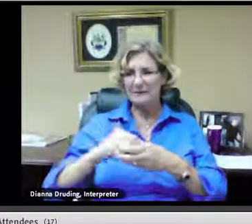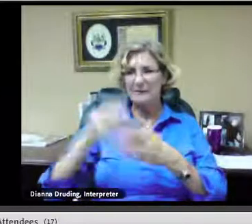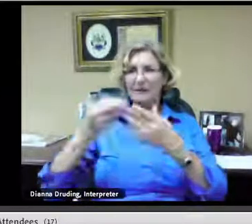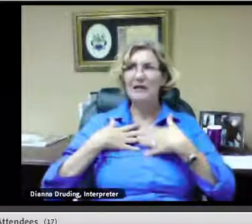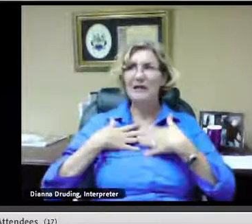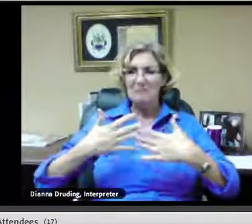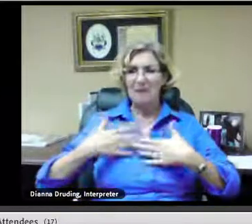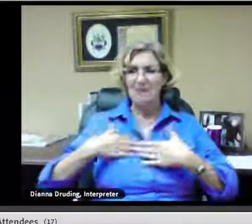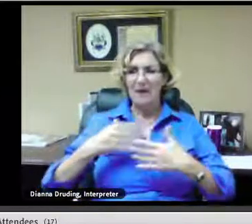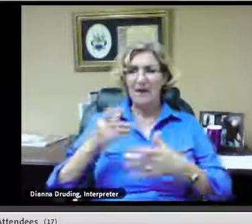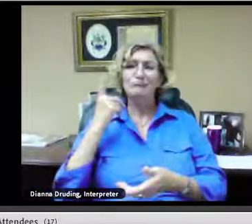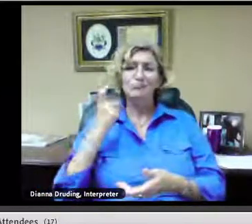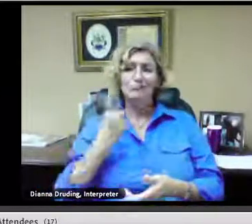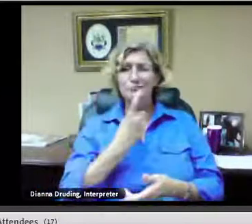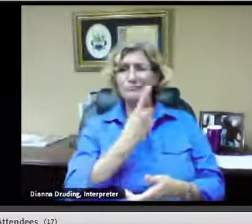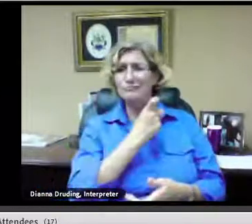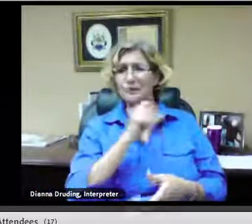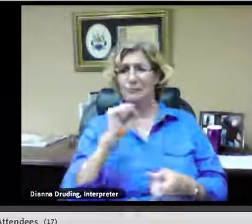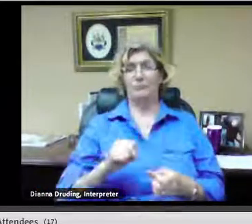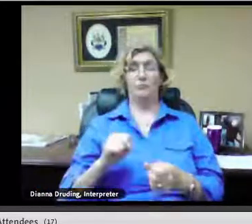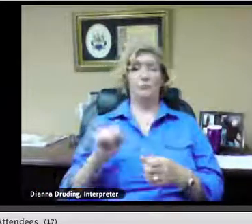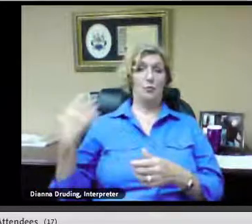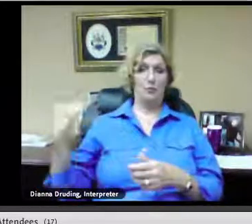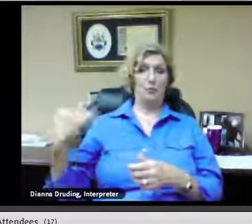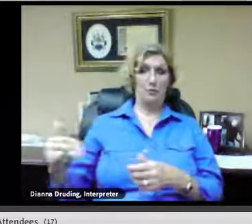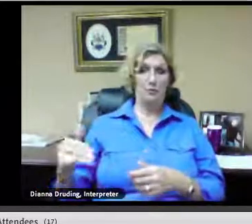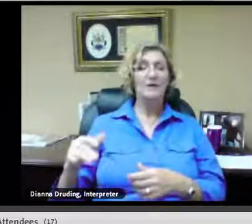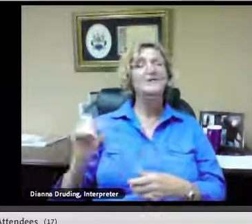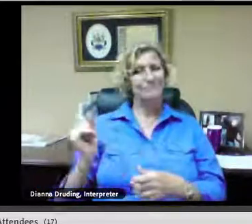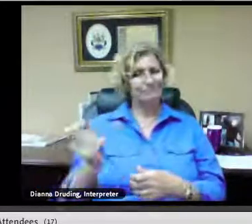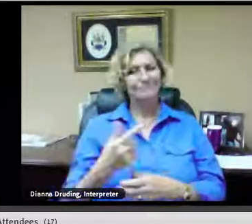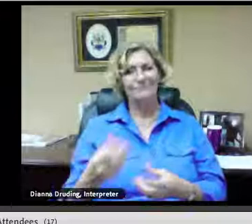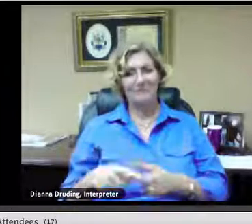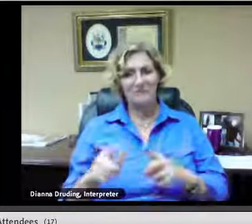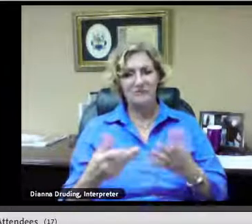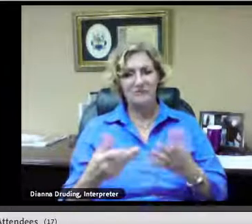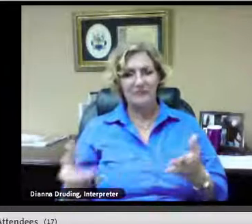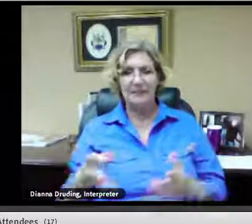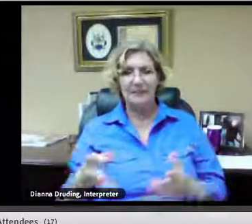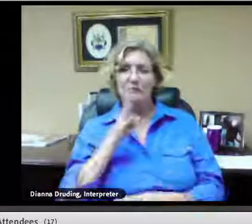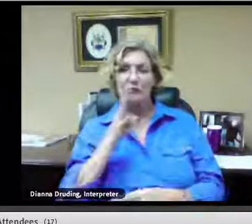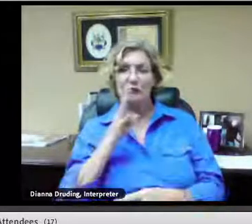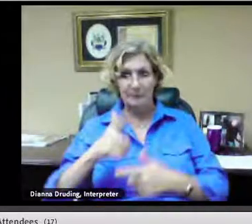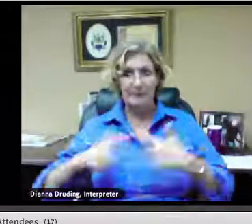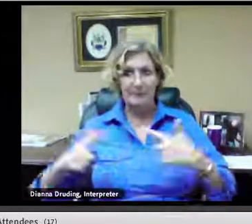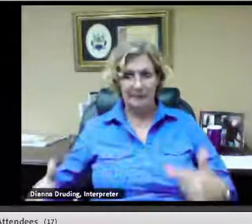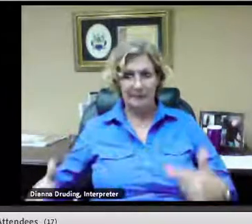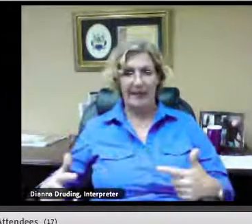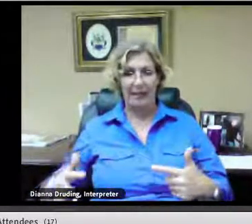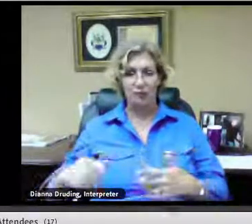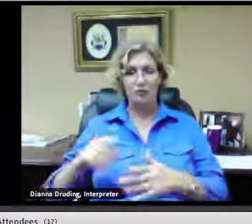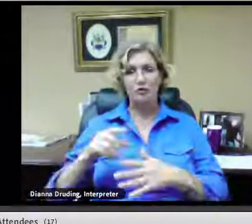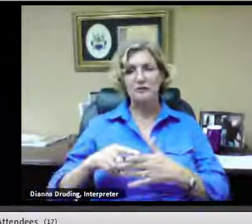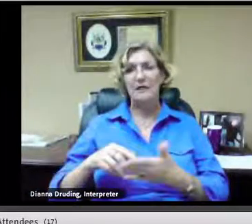speech and language, stamina and fatigue. Ooh, that slide looks funny to me.